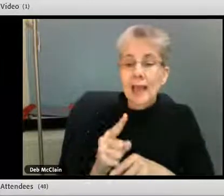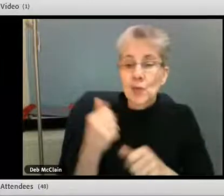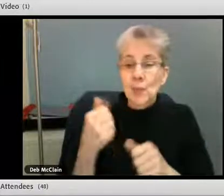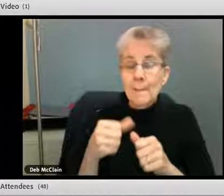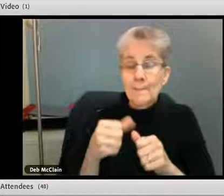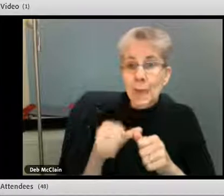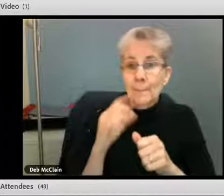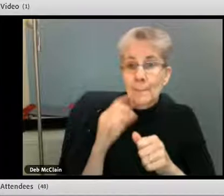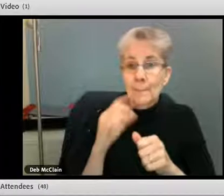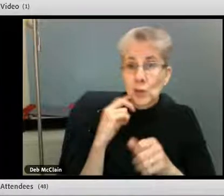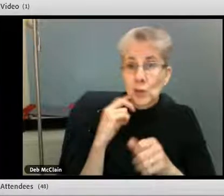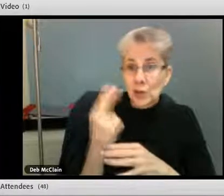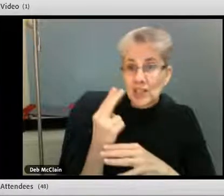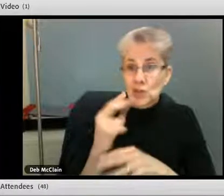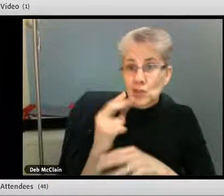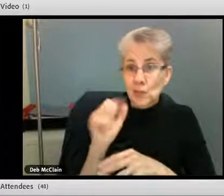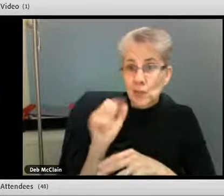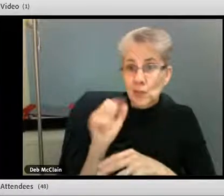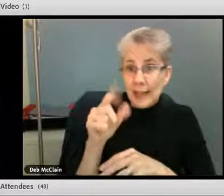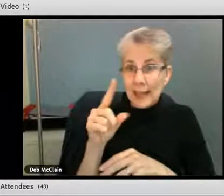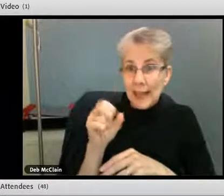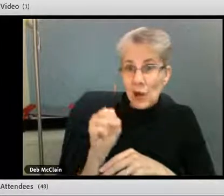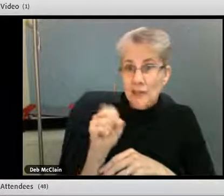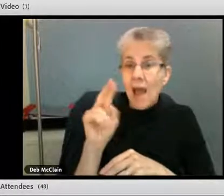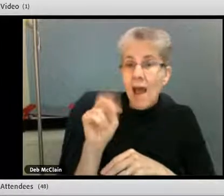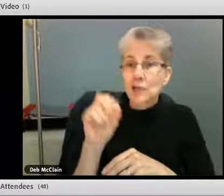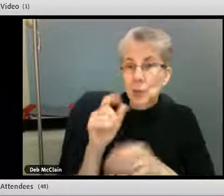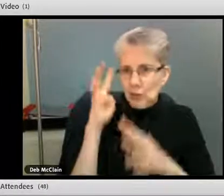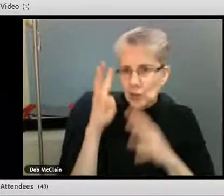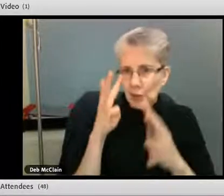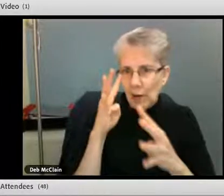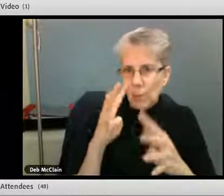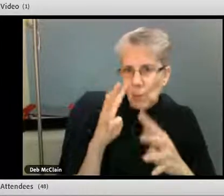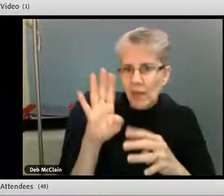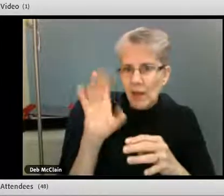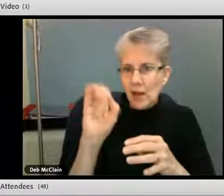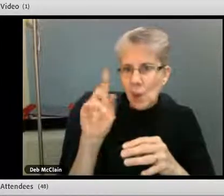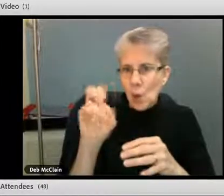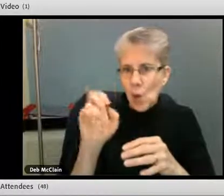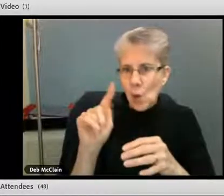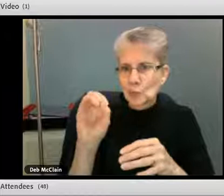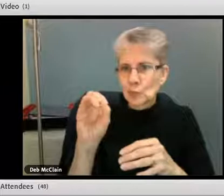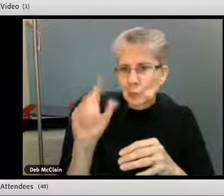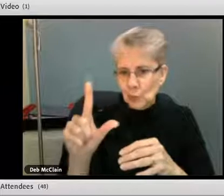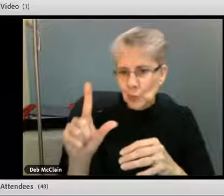if you get too carried away with the cloning tool. I have -- And with any of these tools,